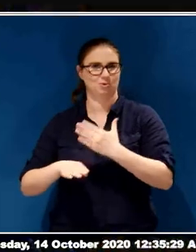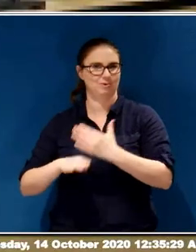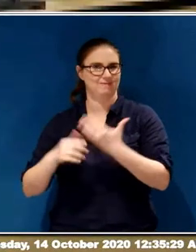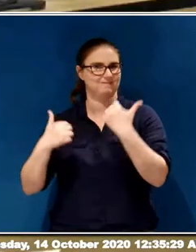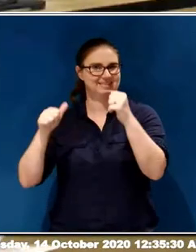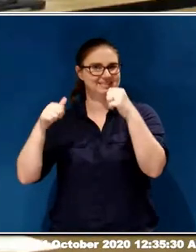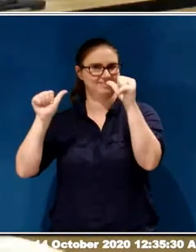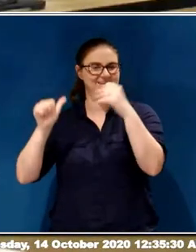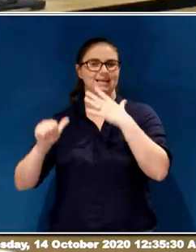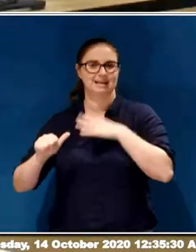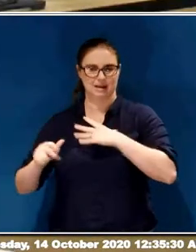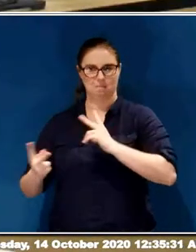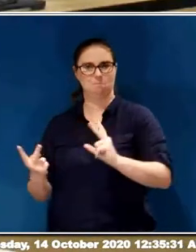Excuse me.